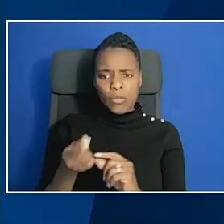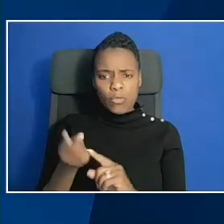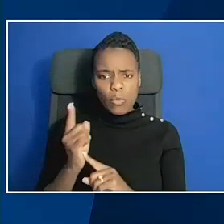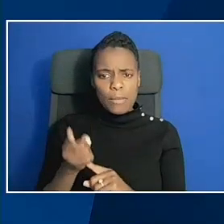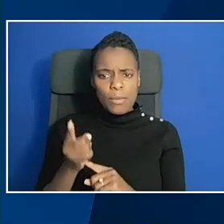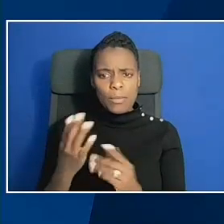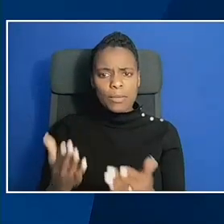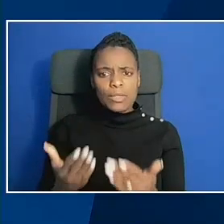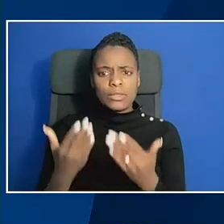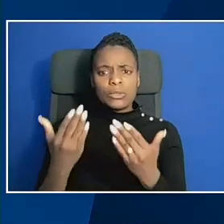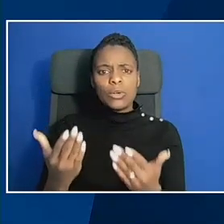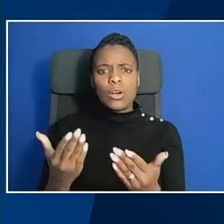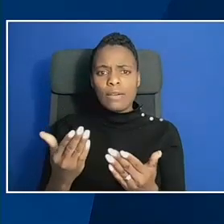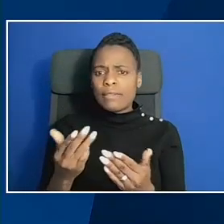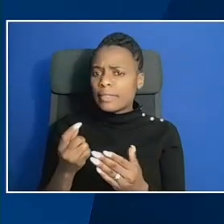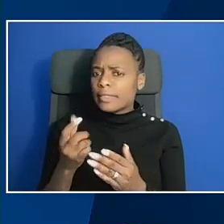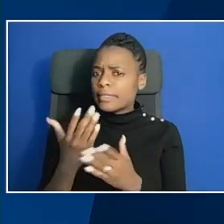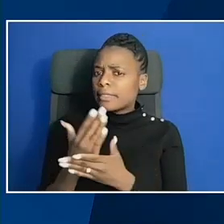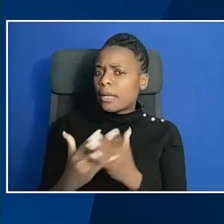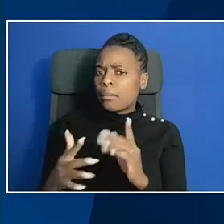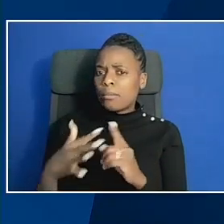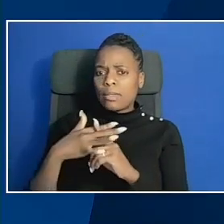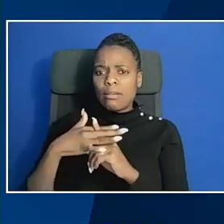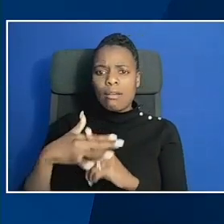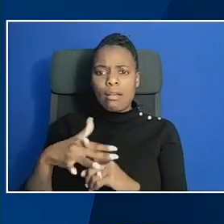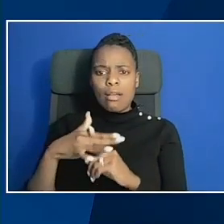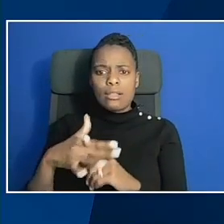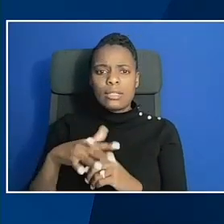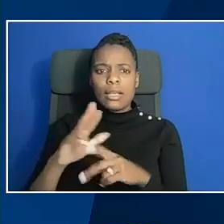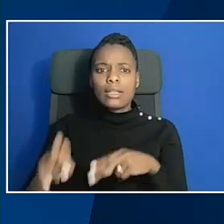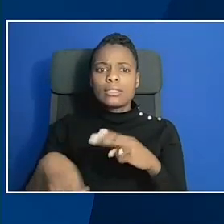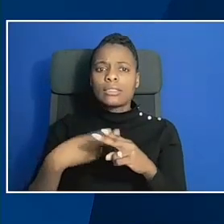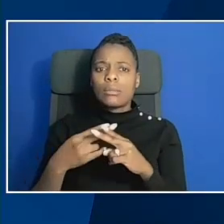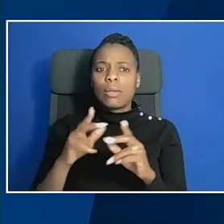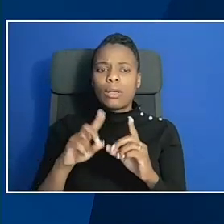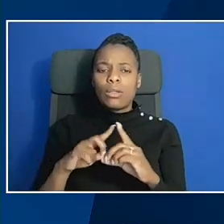little bit of context around the Department's both its inclusion of the